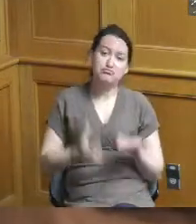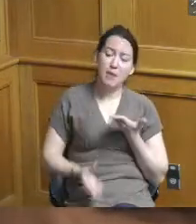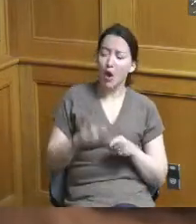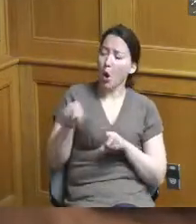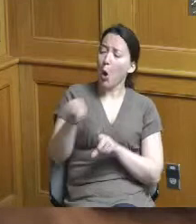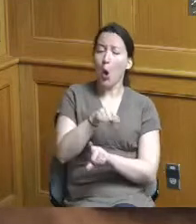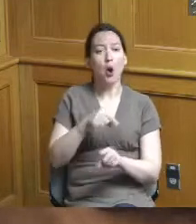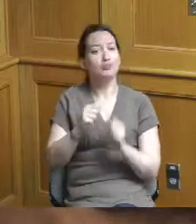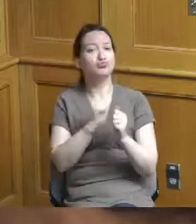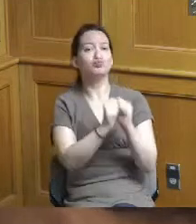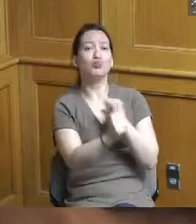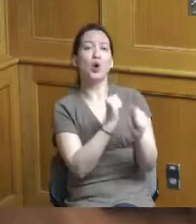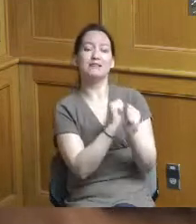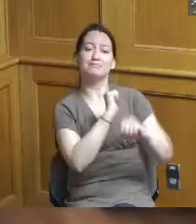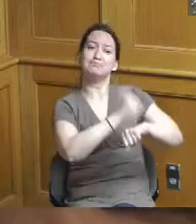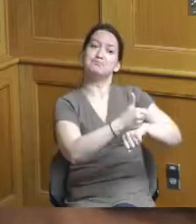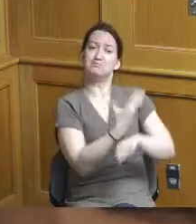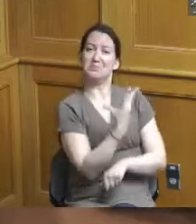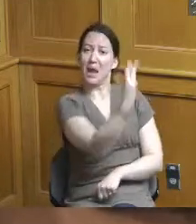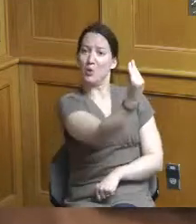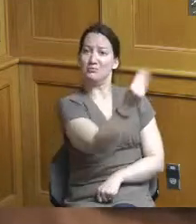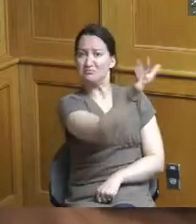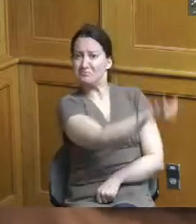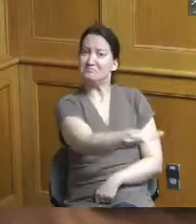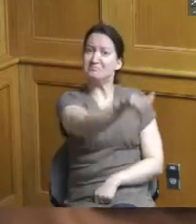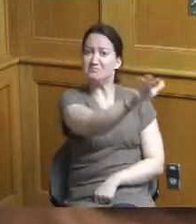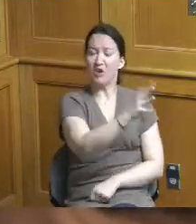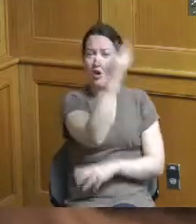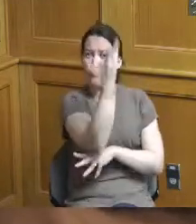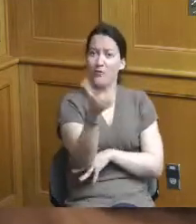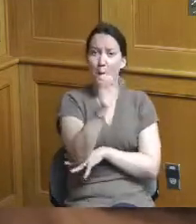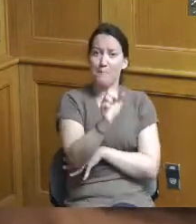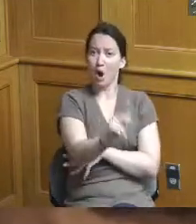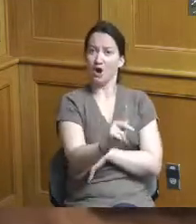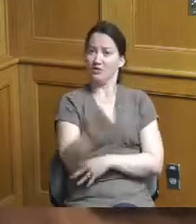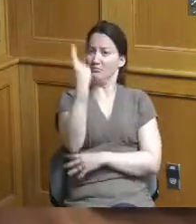want to put a sports facility out in somewhere else Forest Park or somewhere else so I'm very